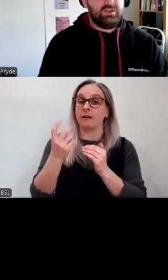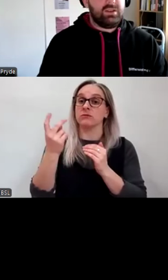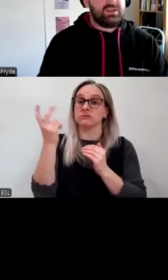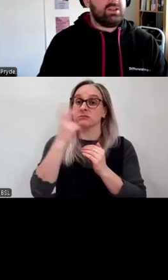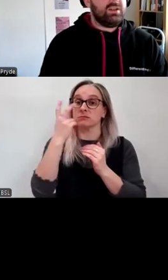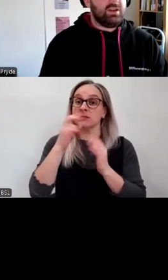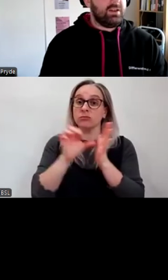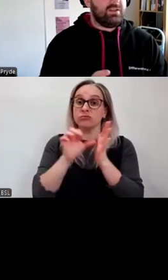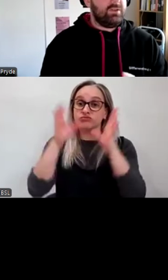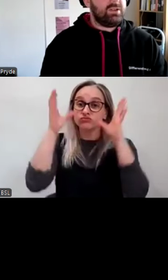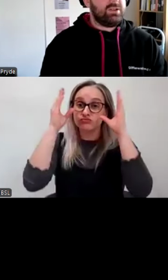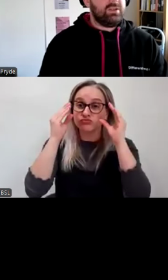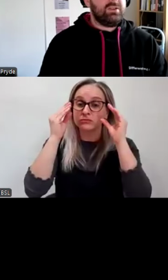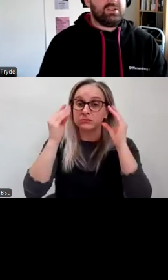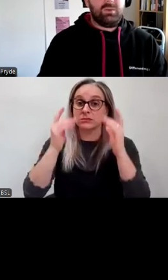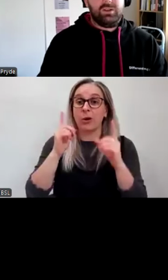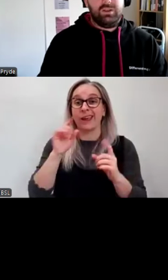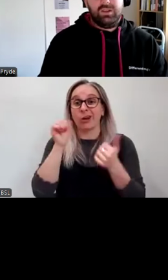I think this is a good area to focus on because it's one